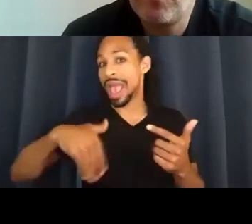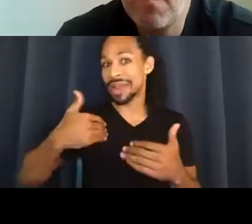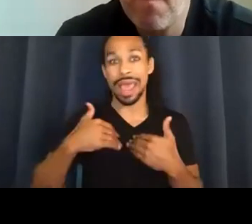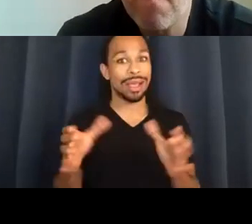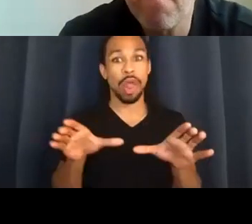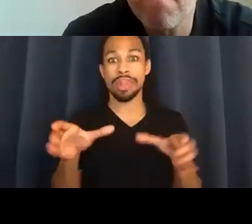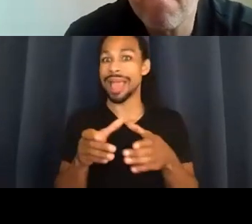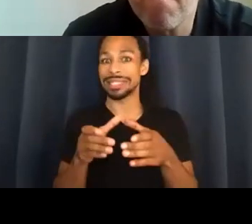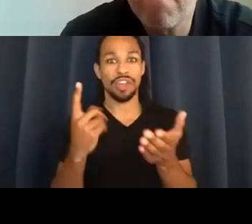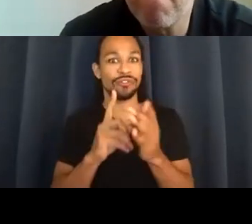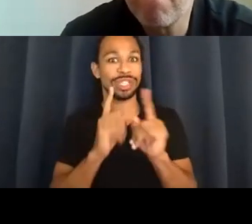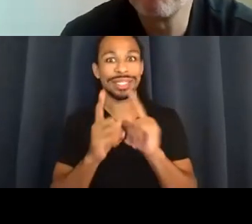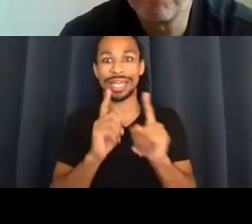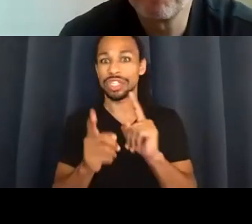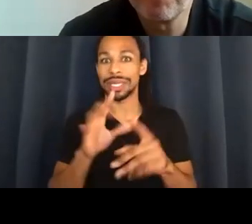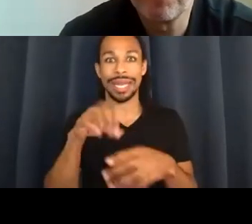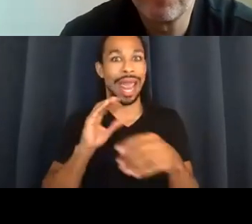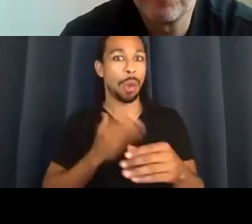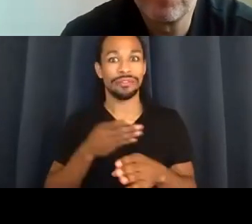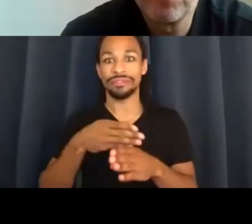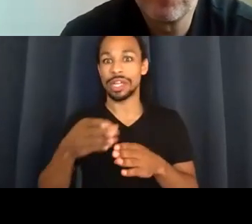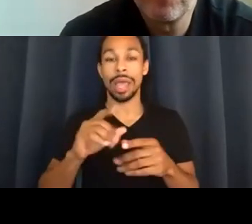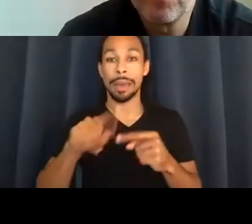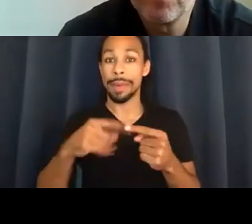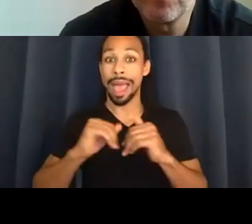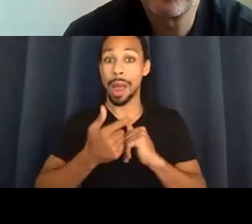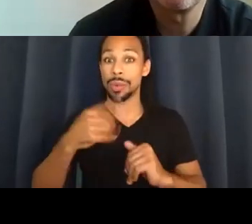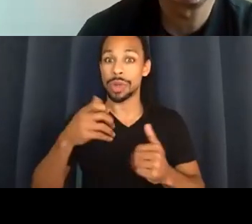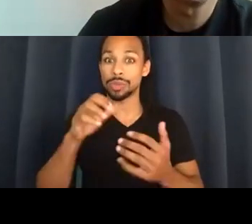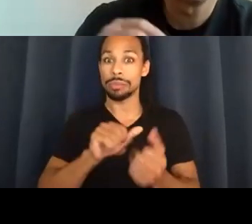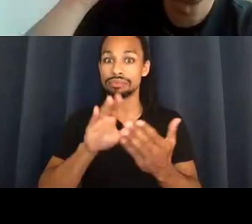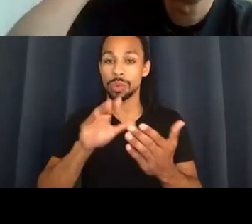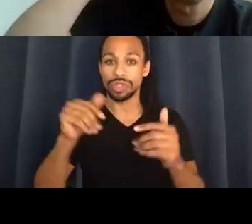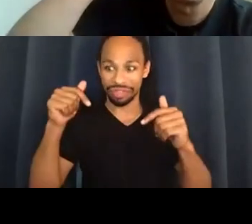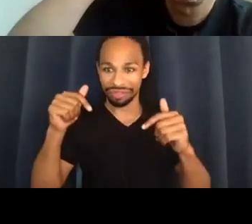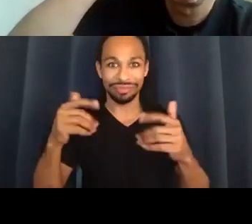want to approach this, and so there are entities, presenters,